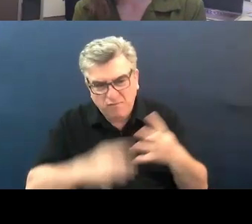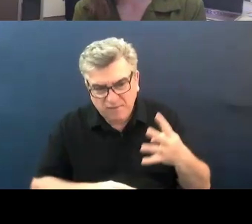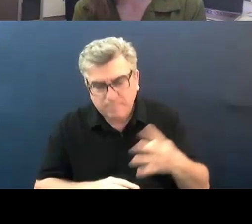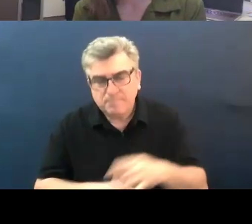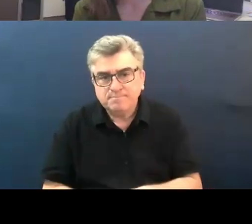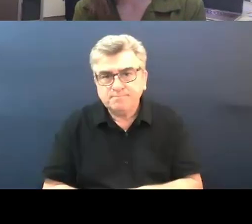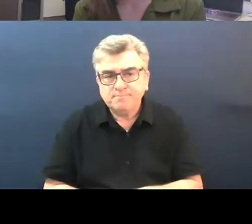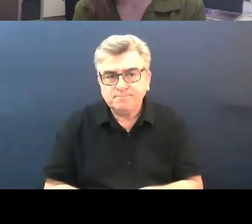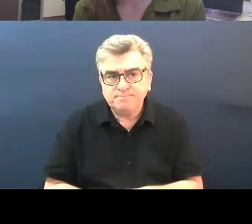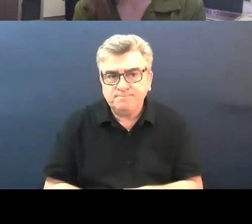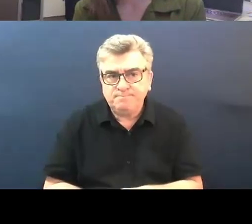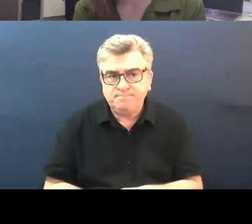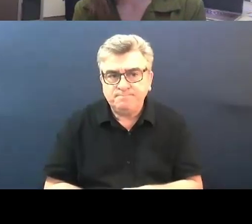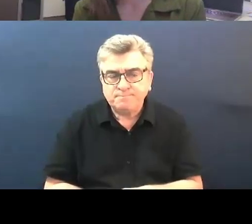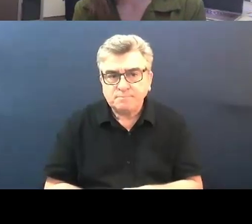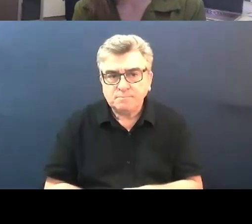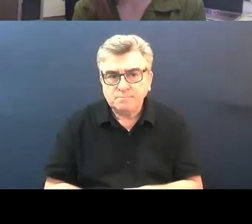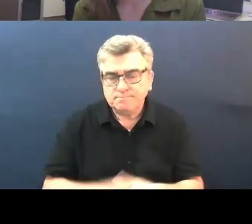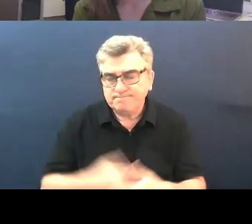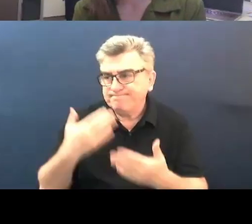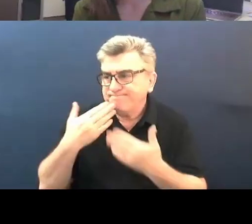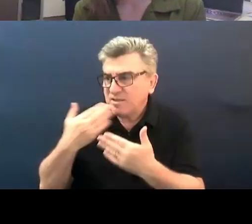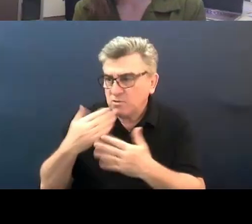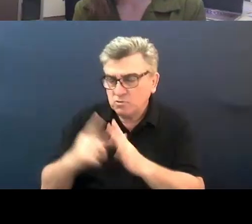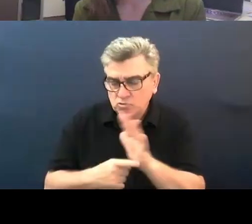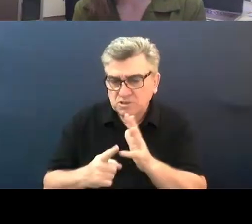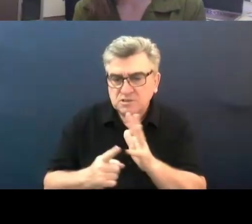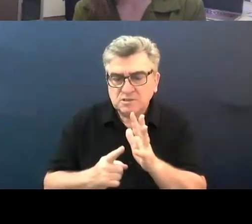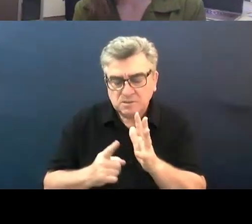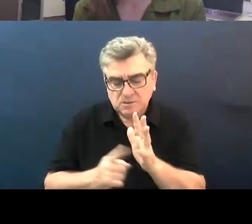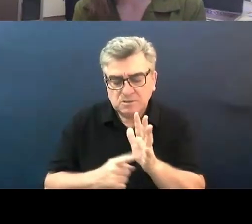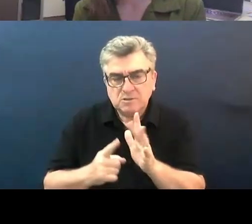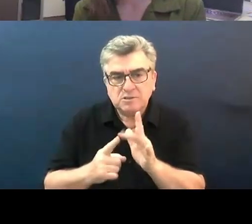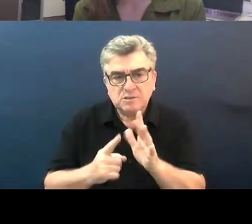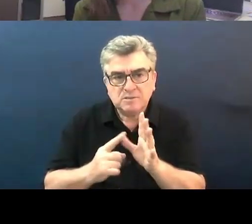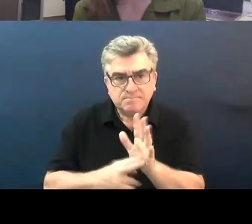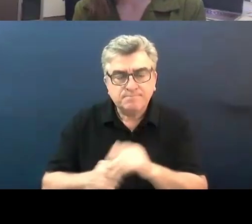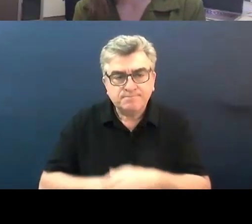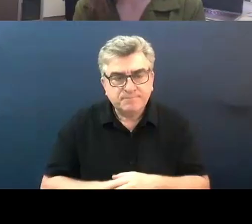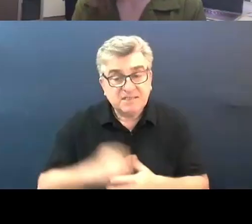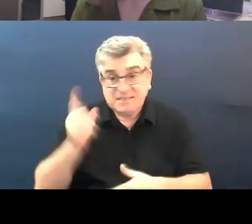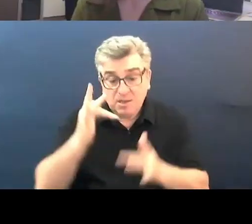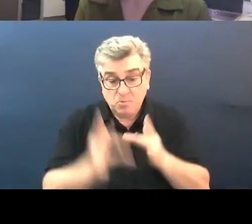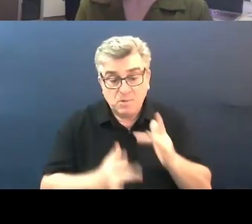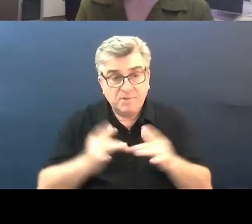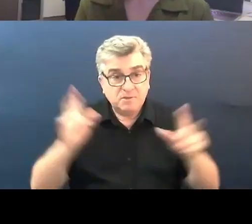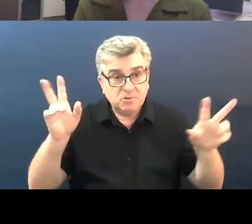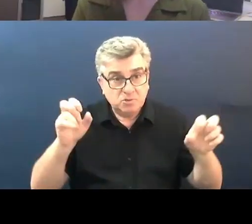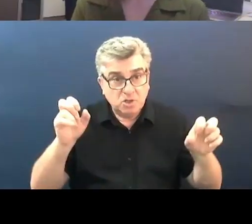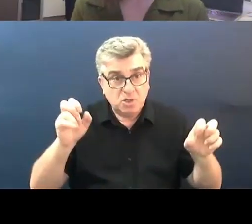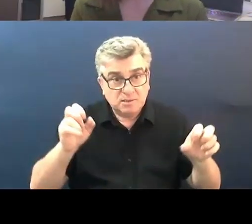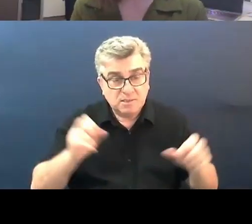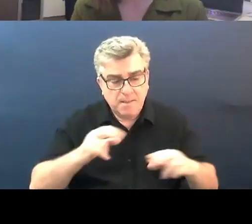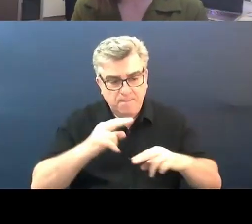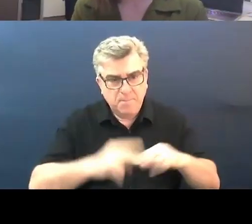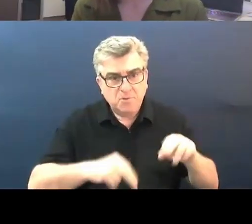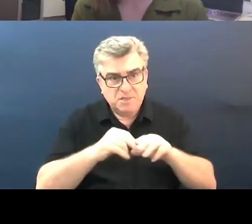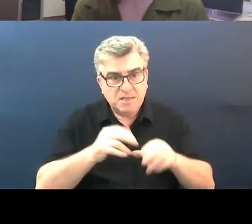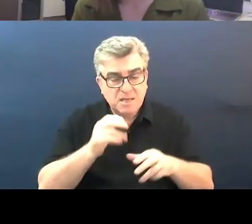Anna: Thanks Julian. The title of today's webinar was Building Inclusive Healthcare.